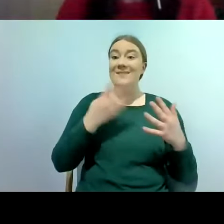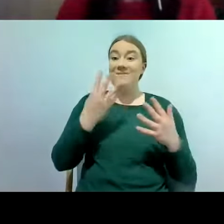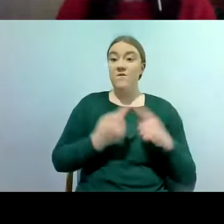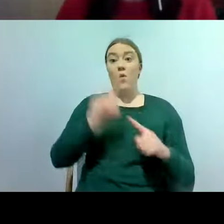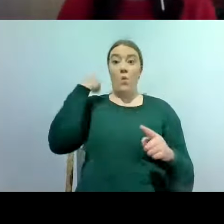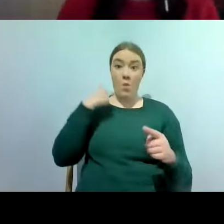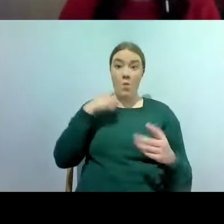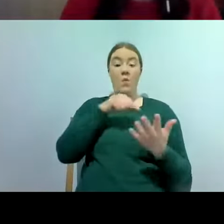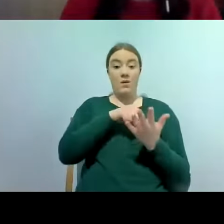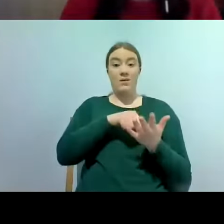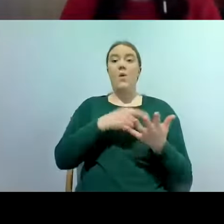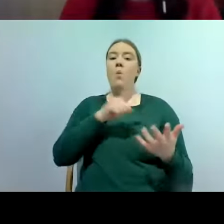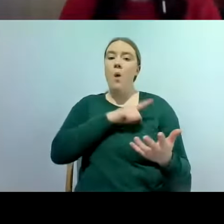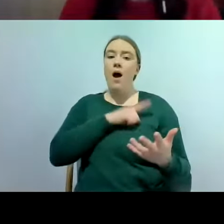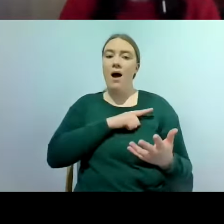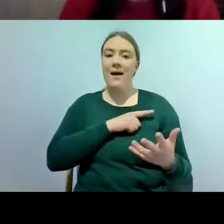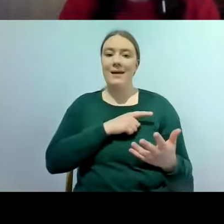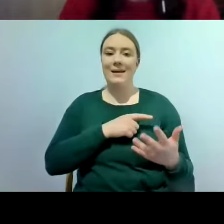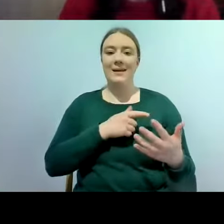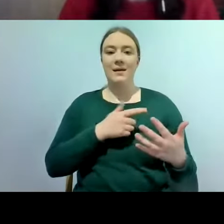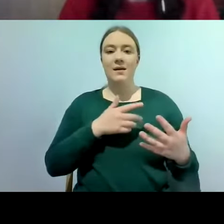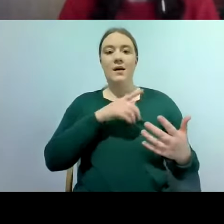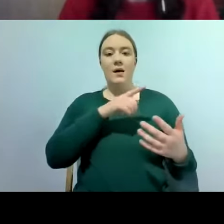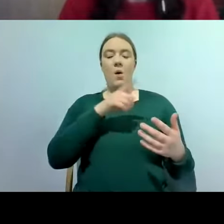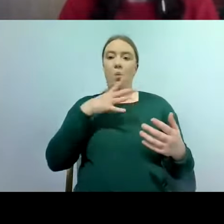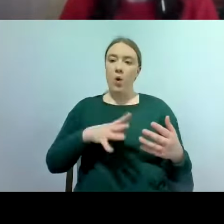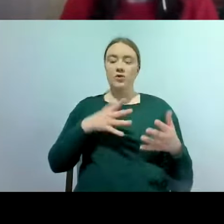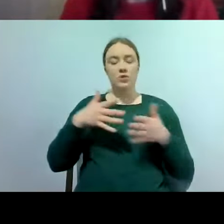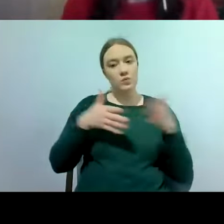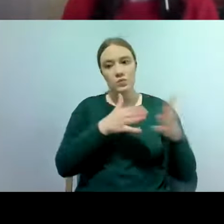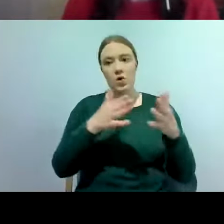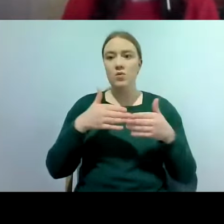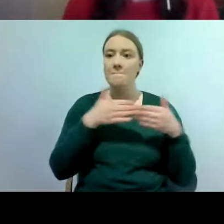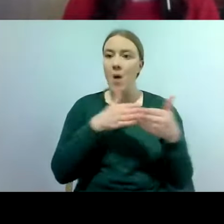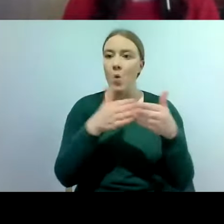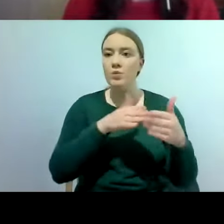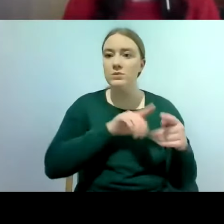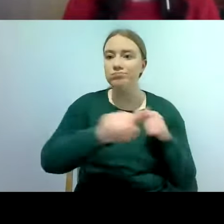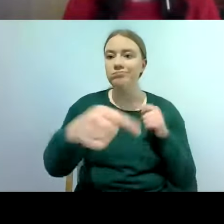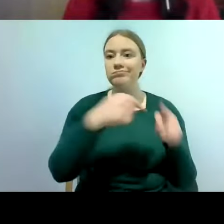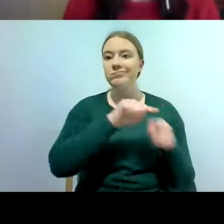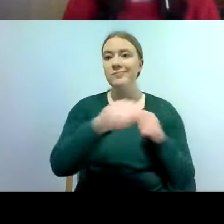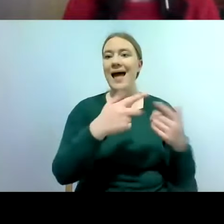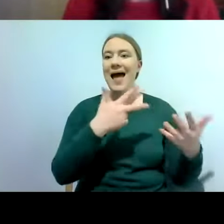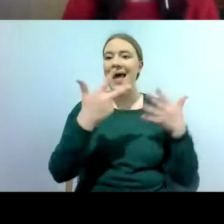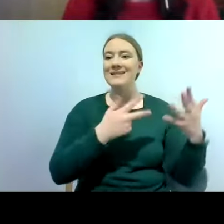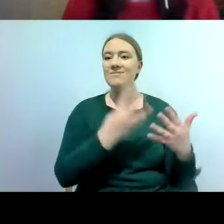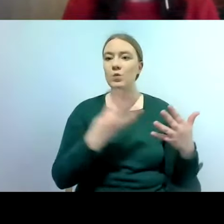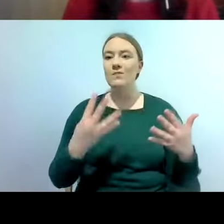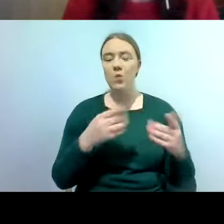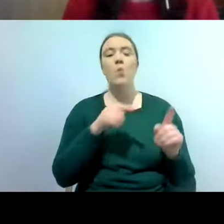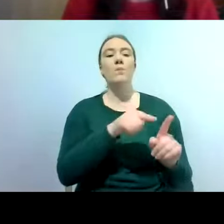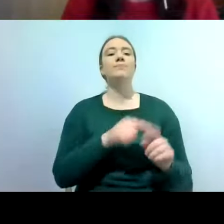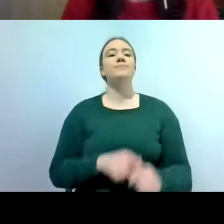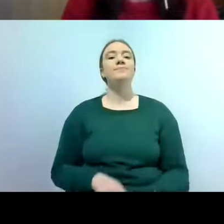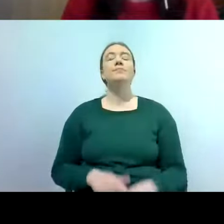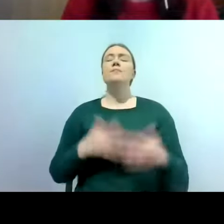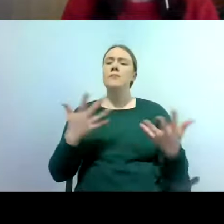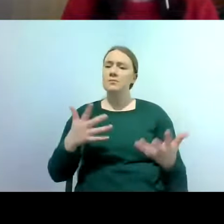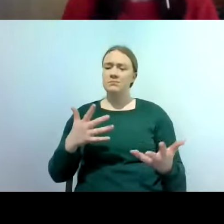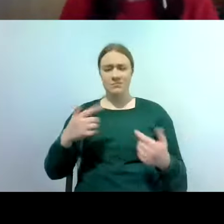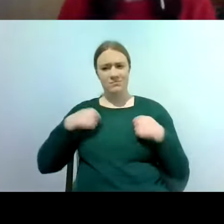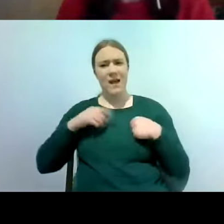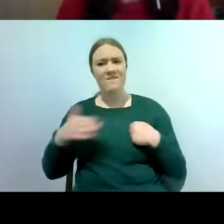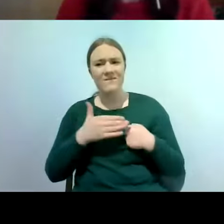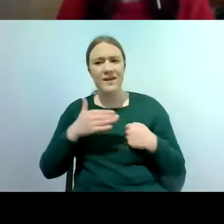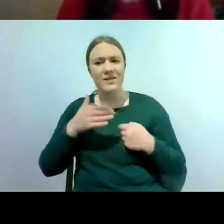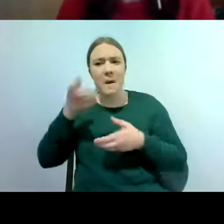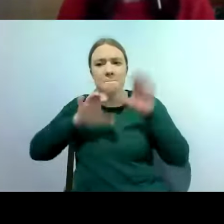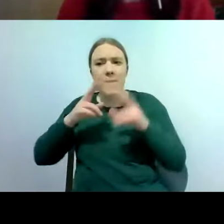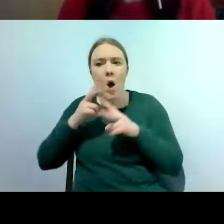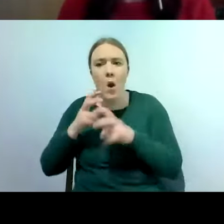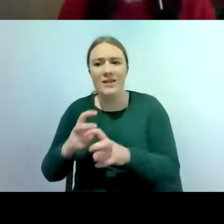boat so why are we interested in those as fish biologists well we know that wiers and dams are